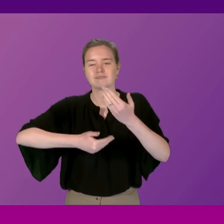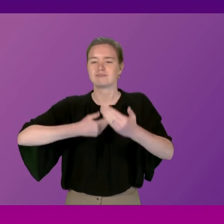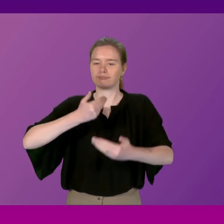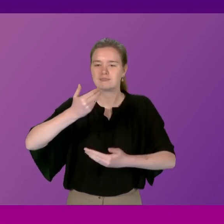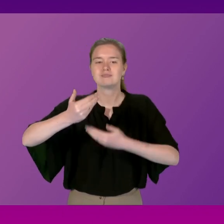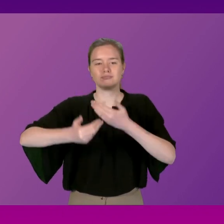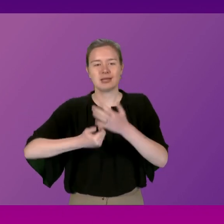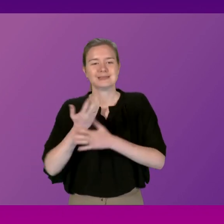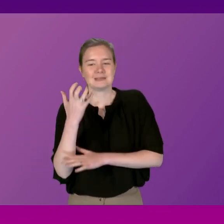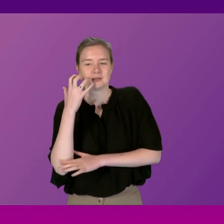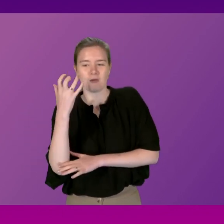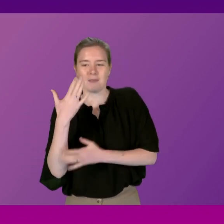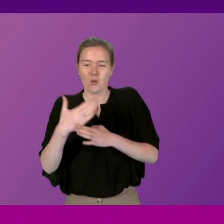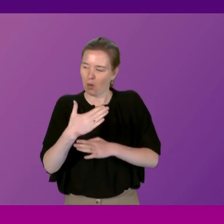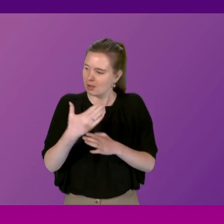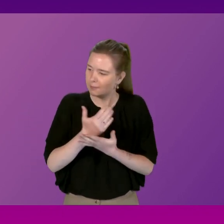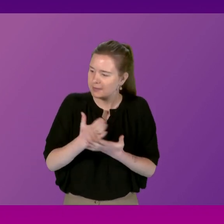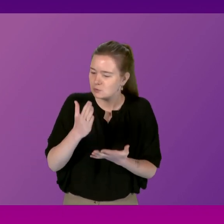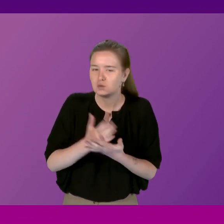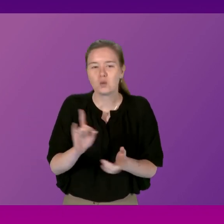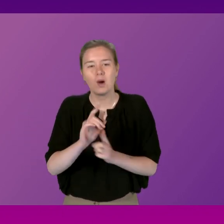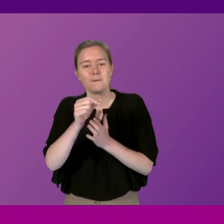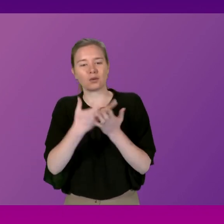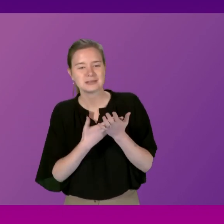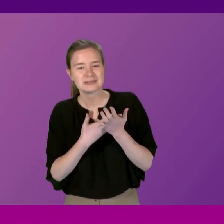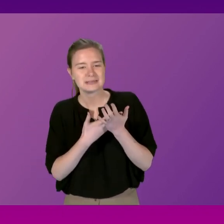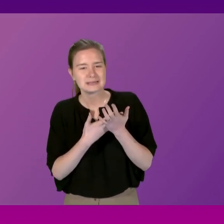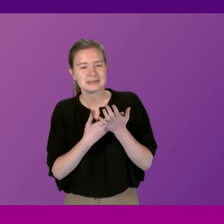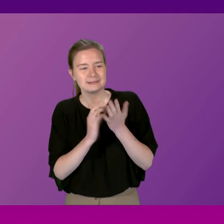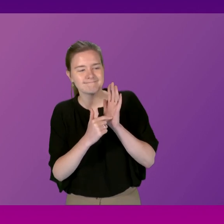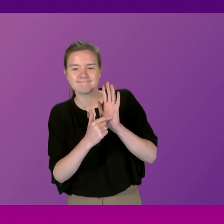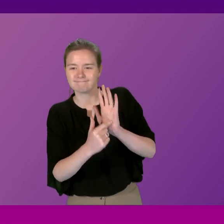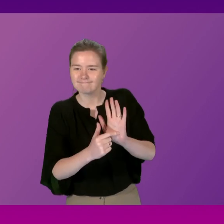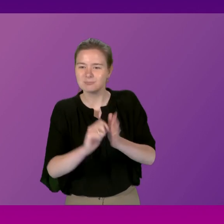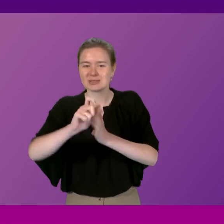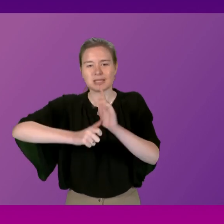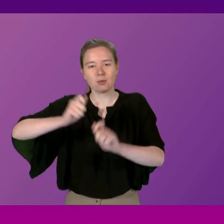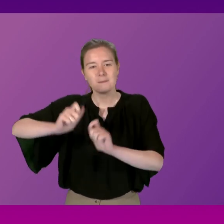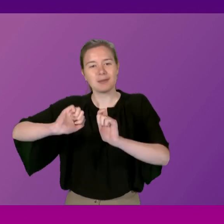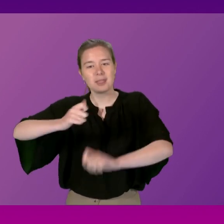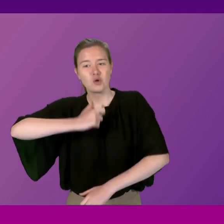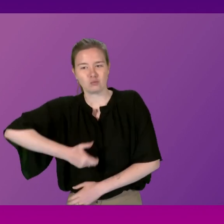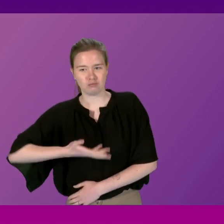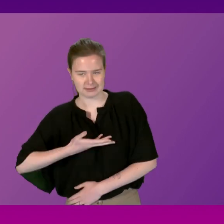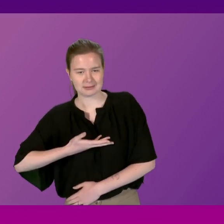worked to ensure that policies reflected disabled people’s human rights.